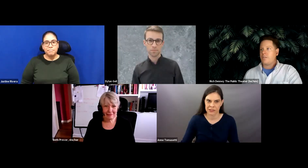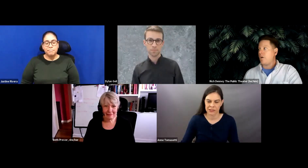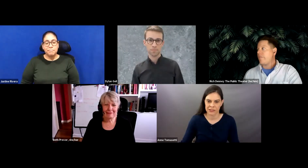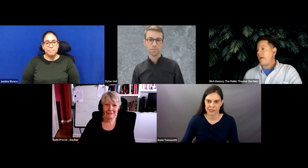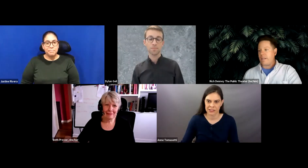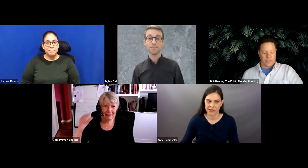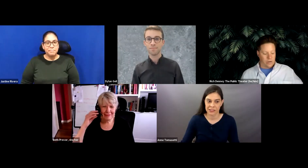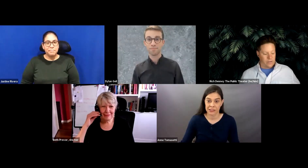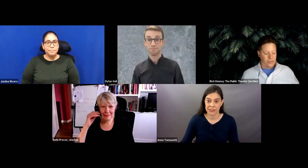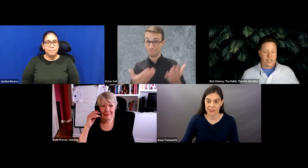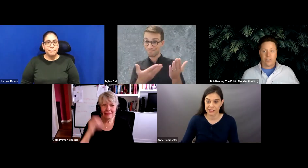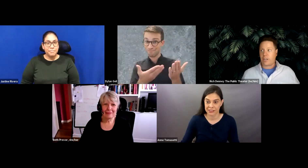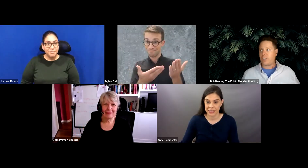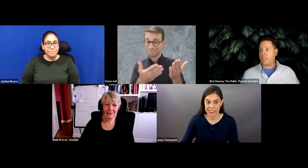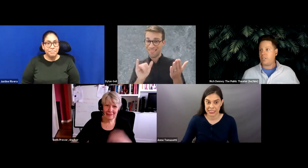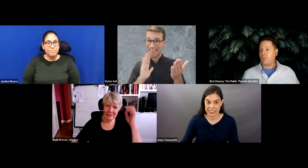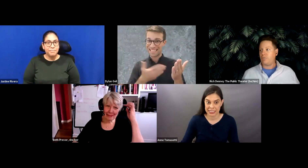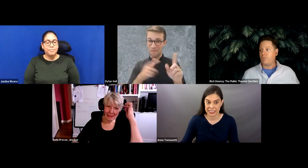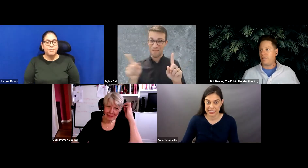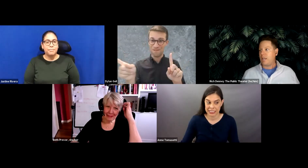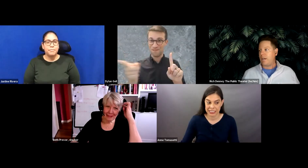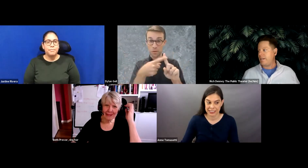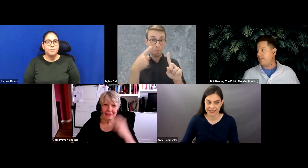So that is our first introduction to The Line.